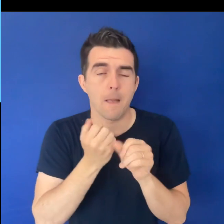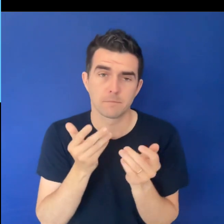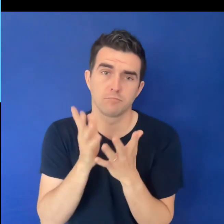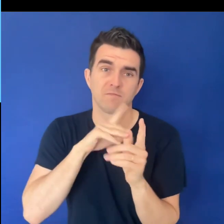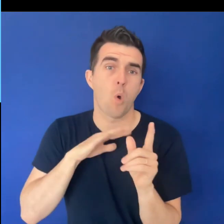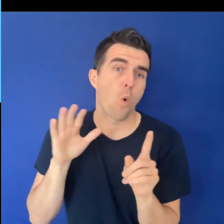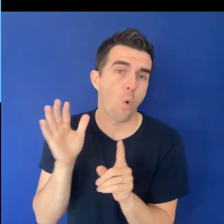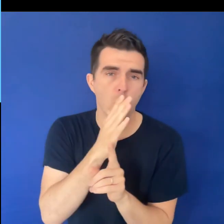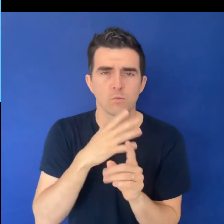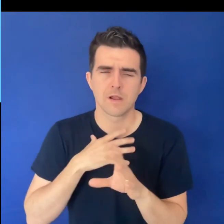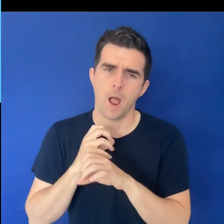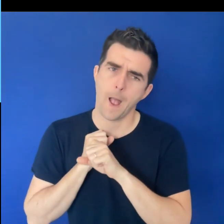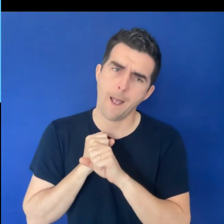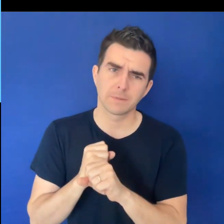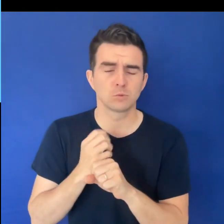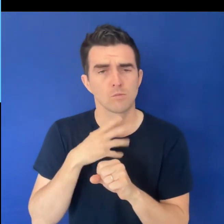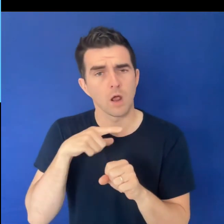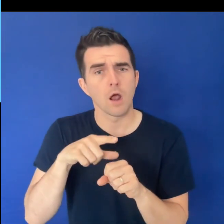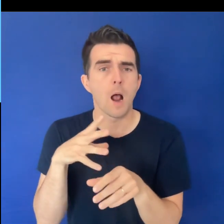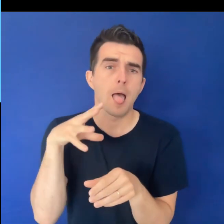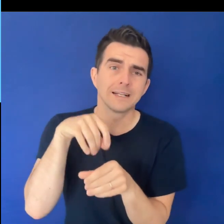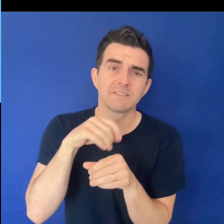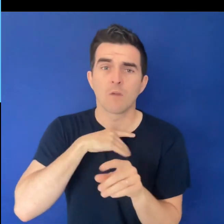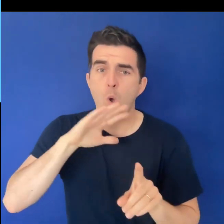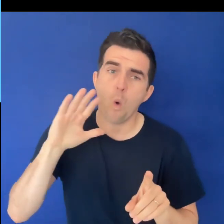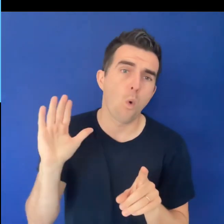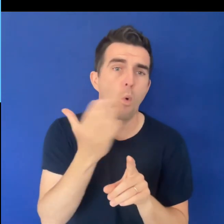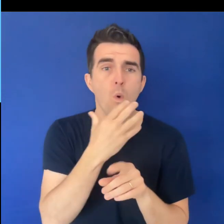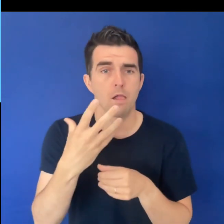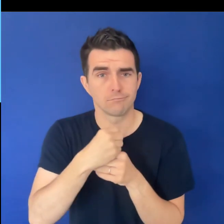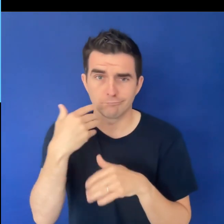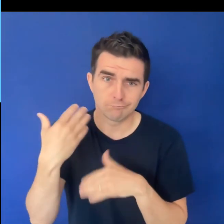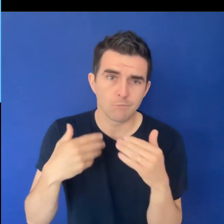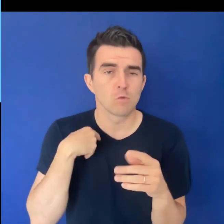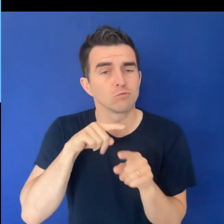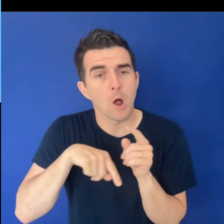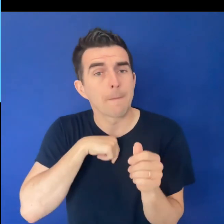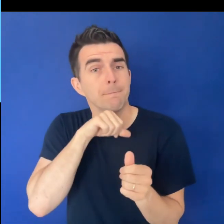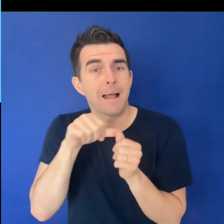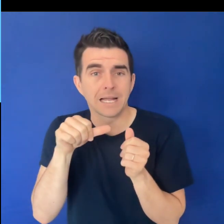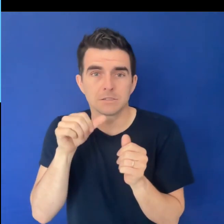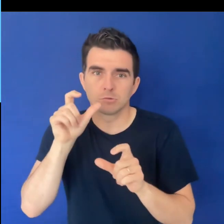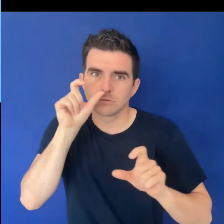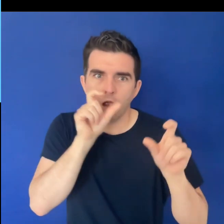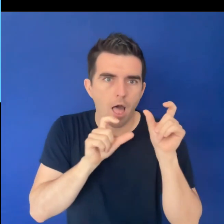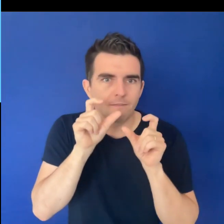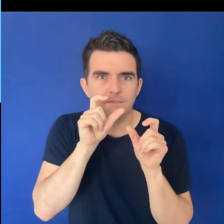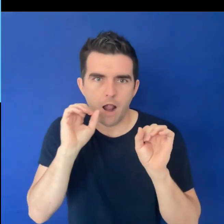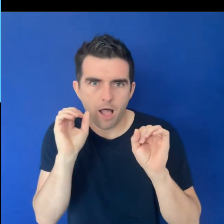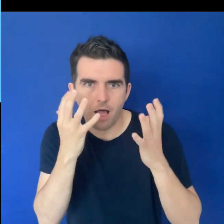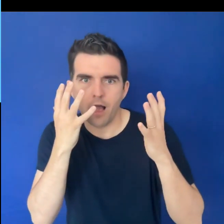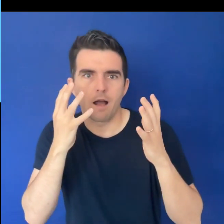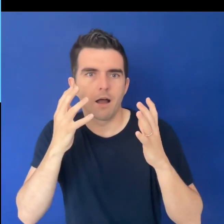We are committed to making gaming inclusive for everyone, that’s why we are doing our best to develop a colourblind friendly game,